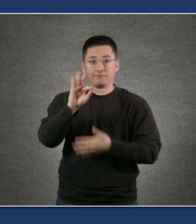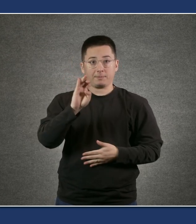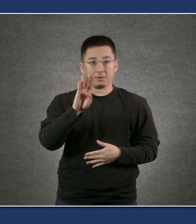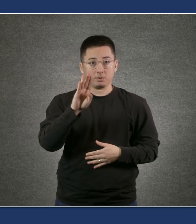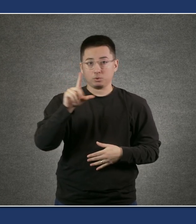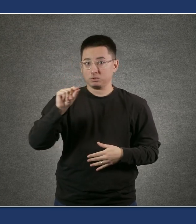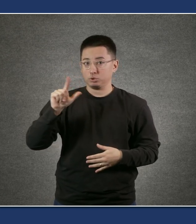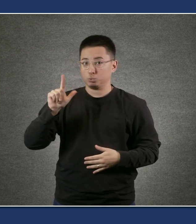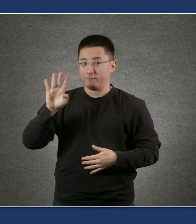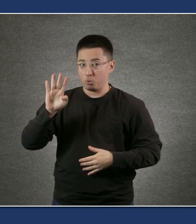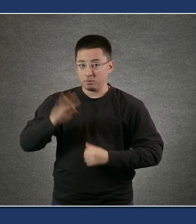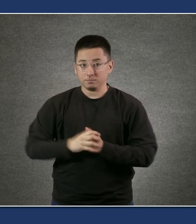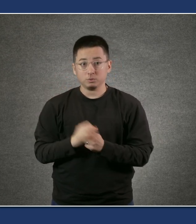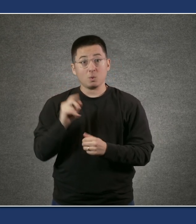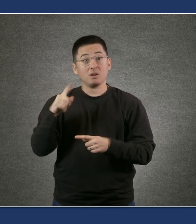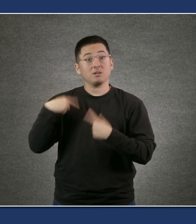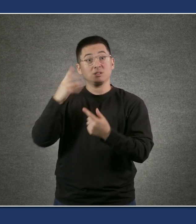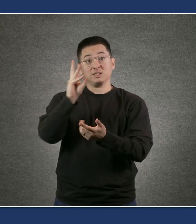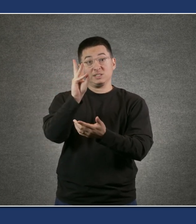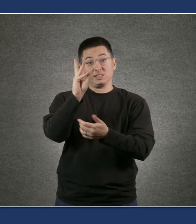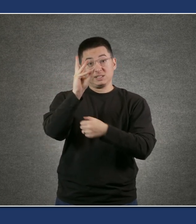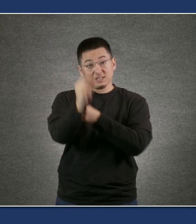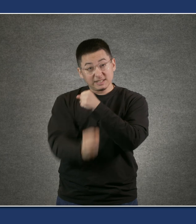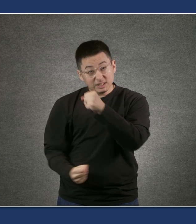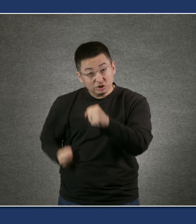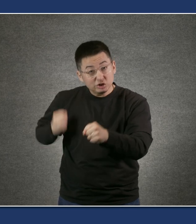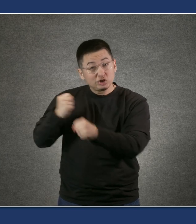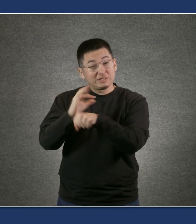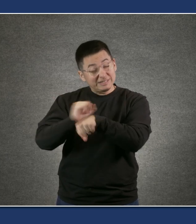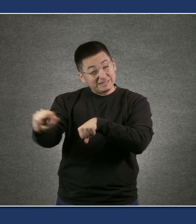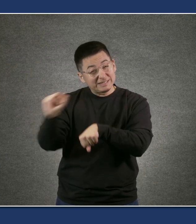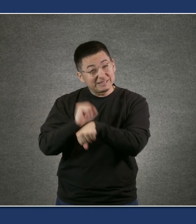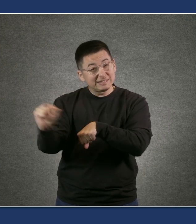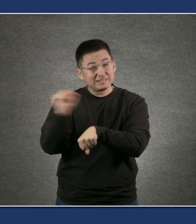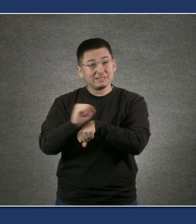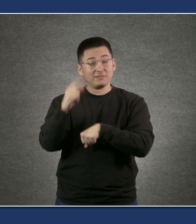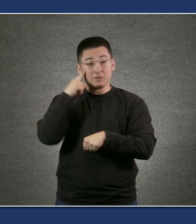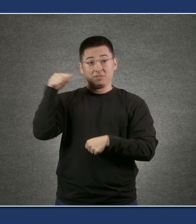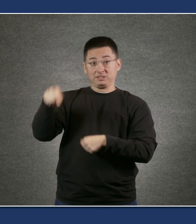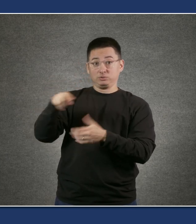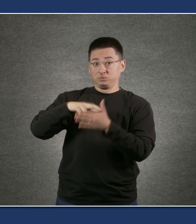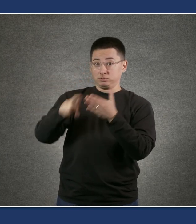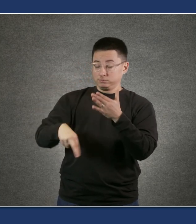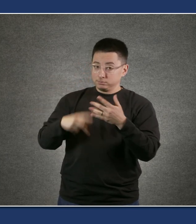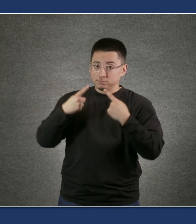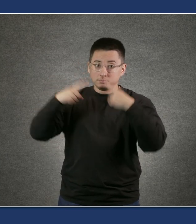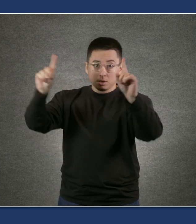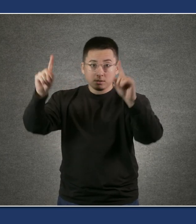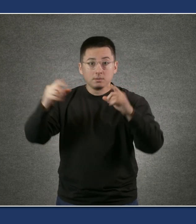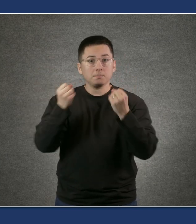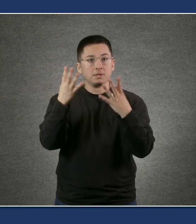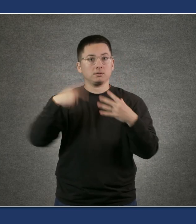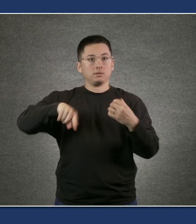for these results, a lot of us advocates breathed what we felt was a well-deserved sigh of relief,